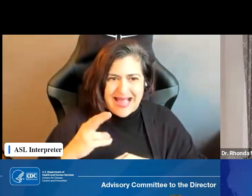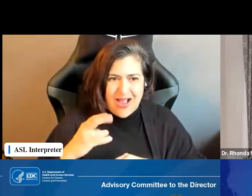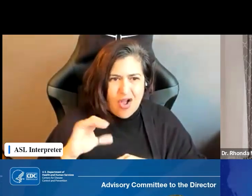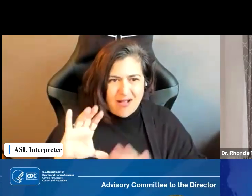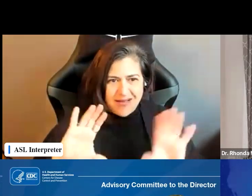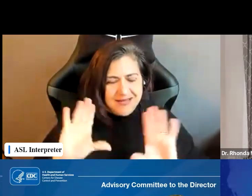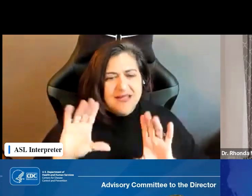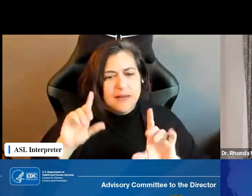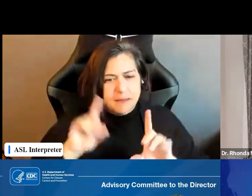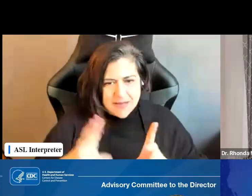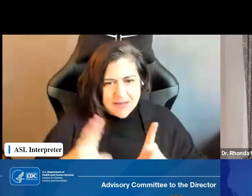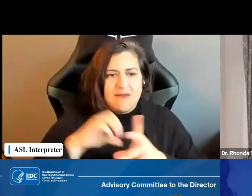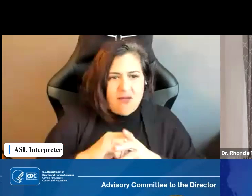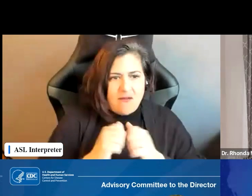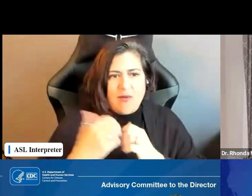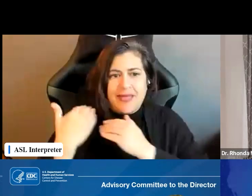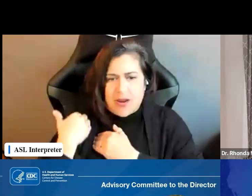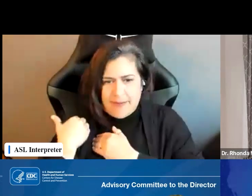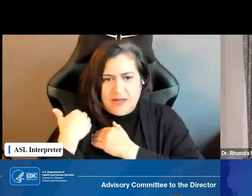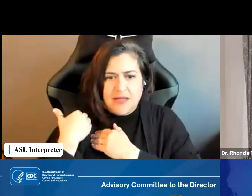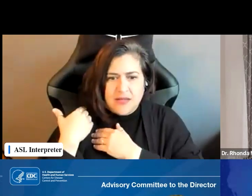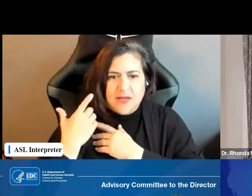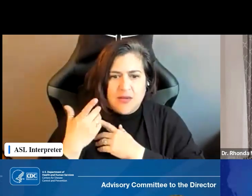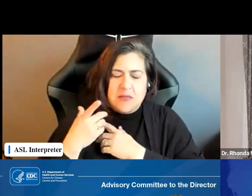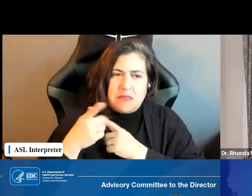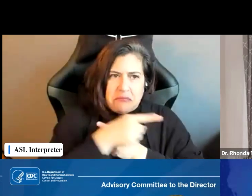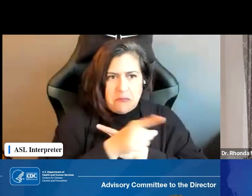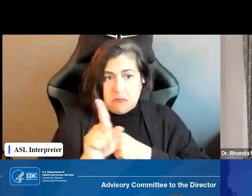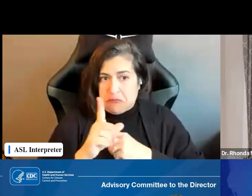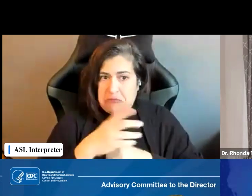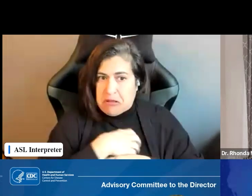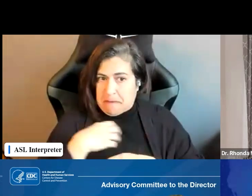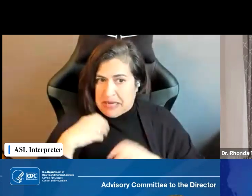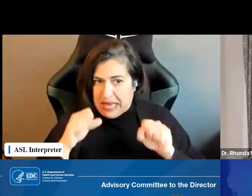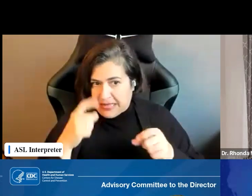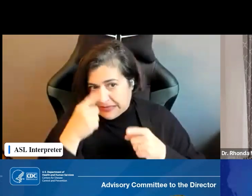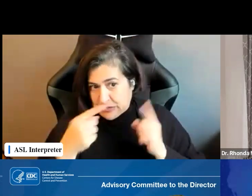So you guys can, the rest of the committee can disagree with me, but I found that people tend